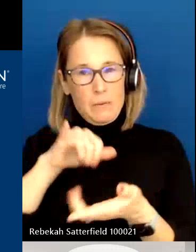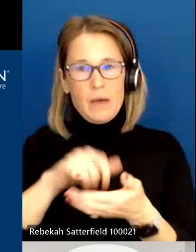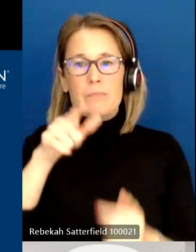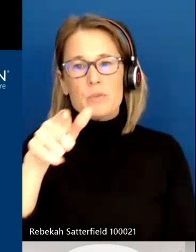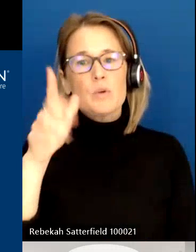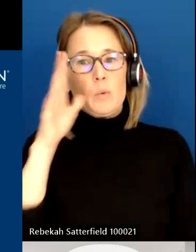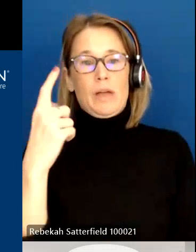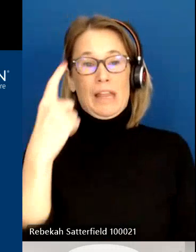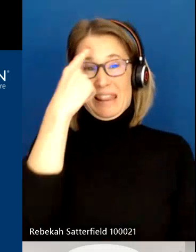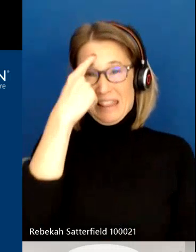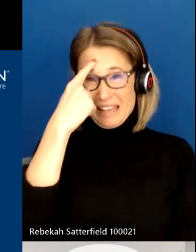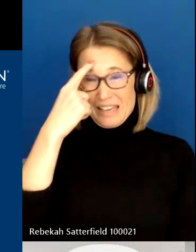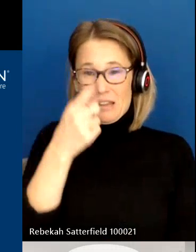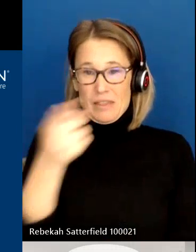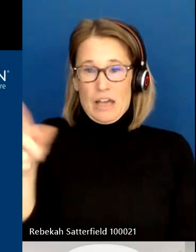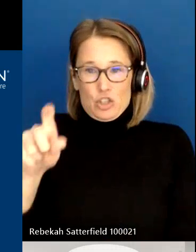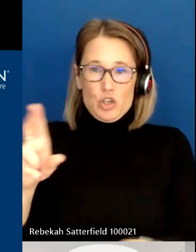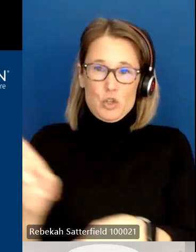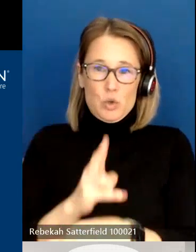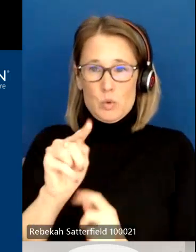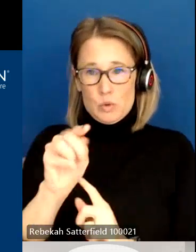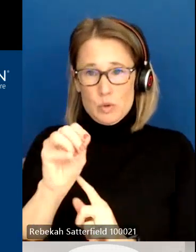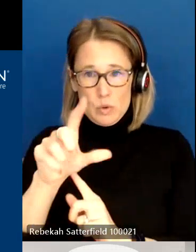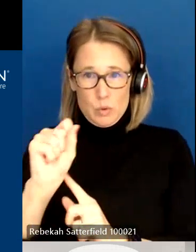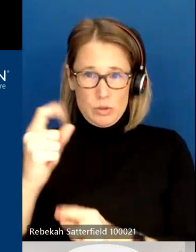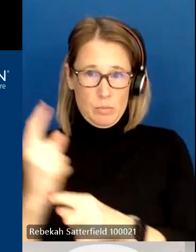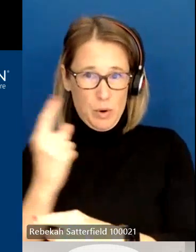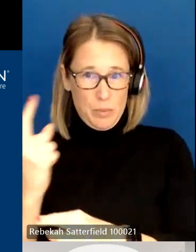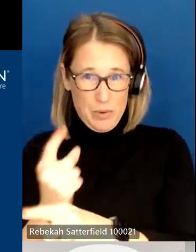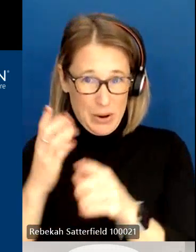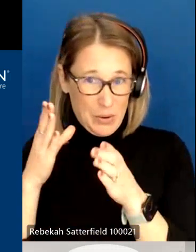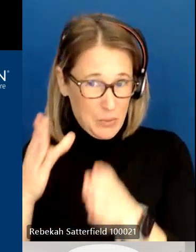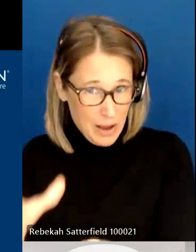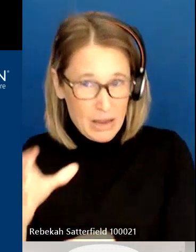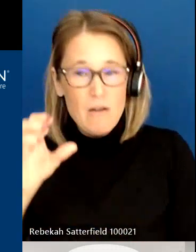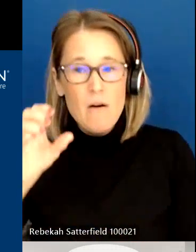with the way they were designed or intended and approved or at at least if you're going